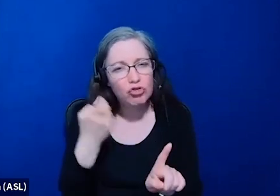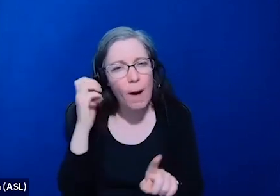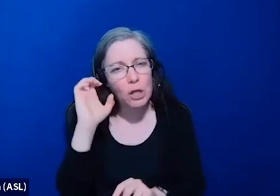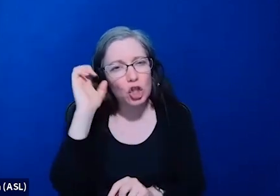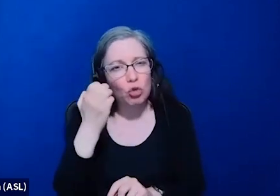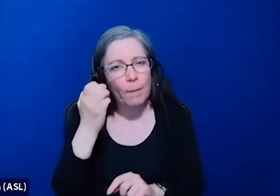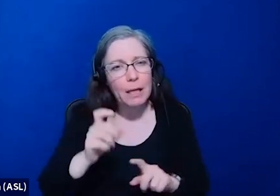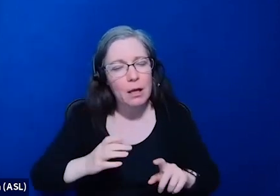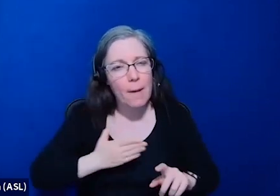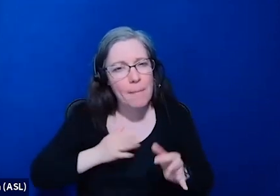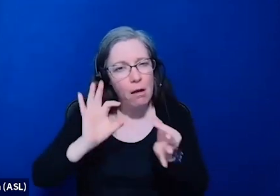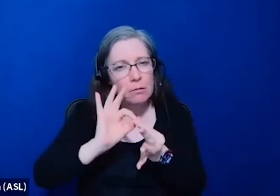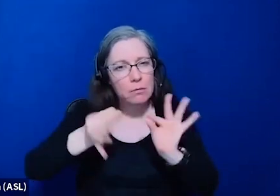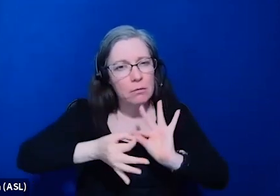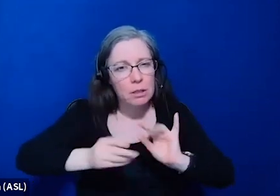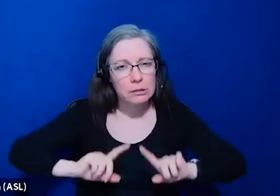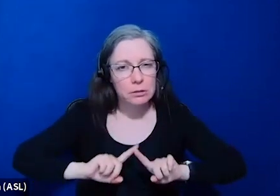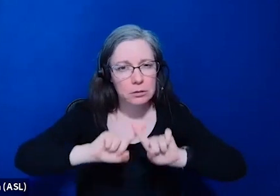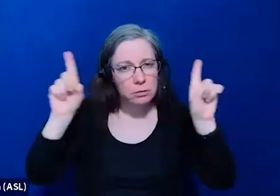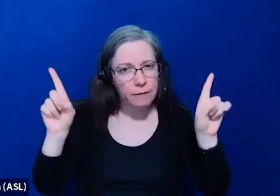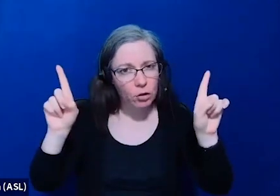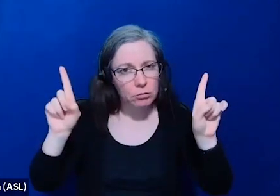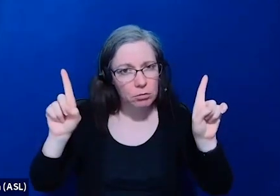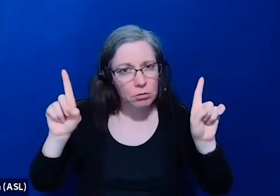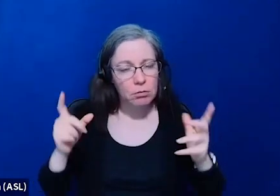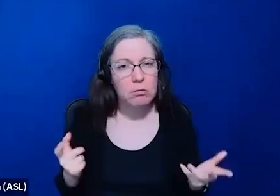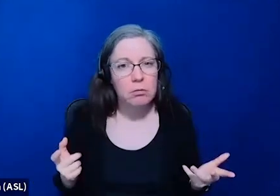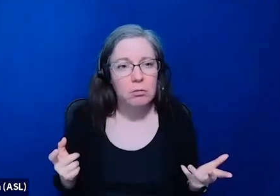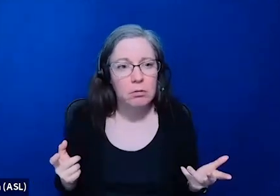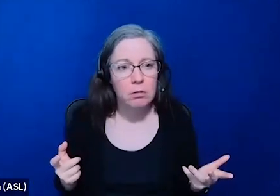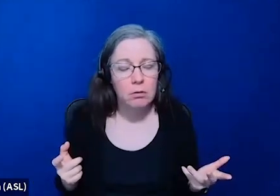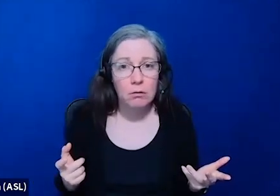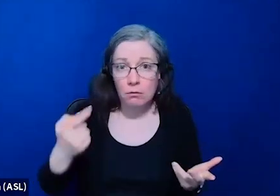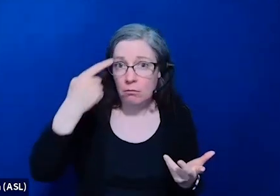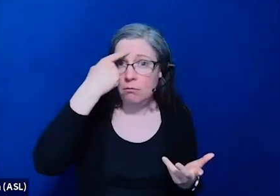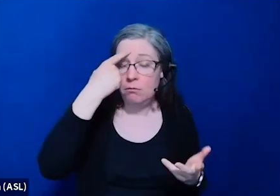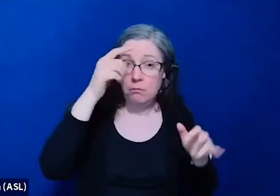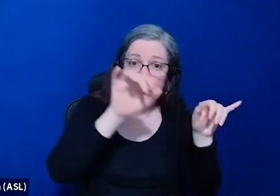which is parastronaut is a call out to parathlete, or specifically paraswimmer.